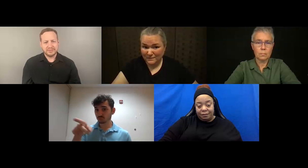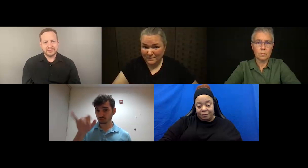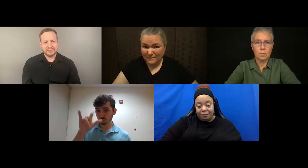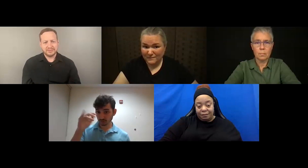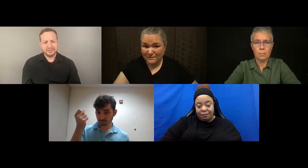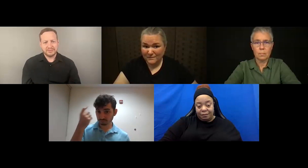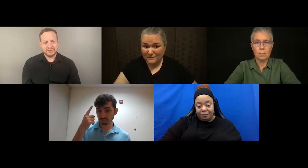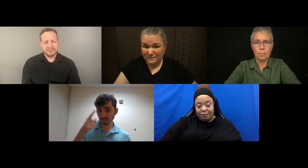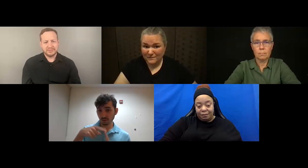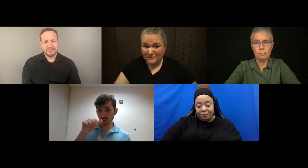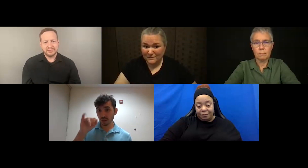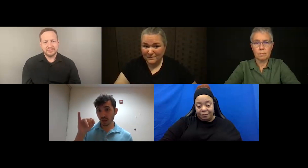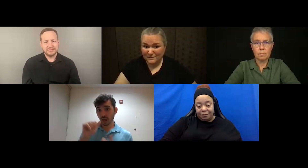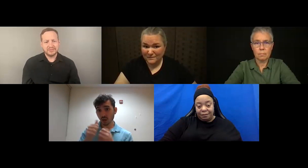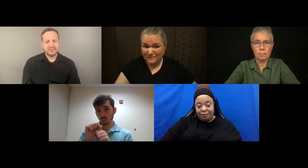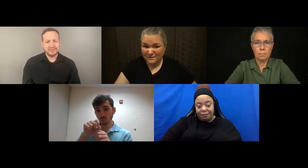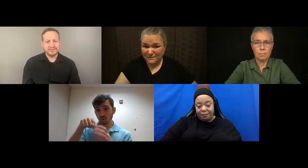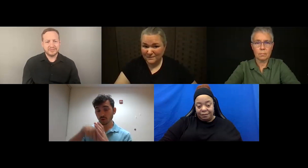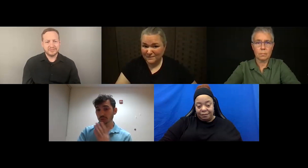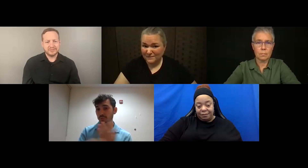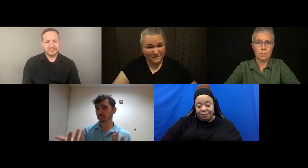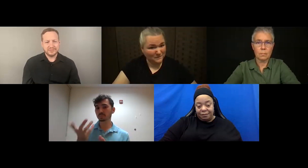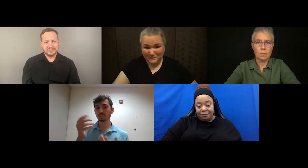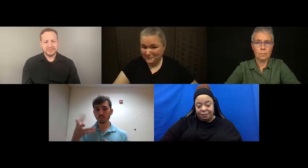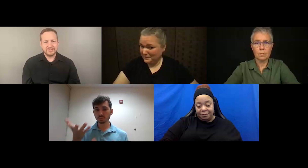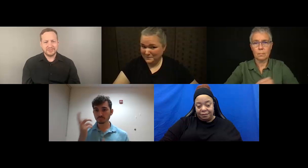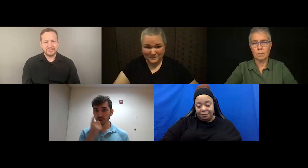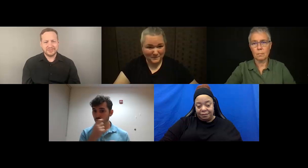I'm not sure if the AI would understand me or if I would understand the AI. Especially